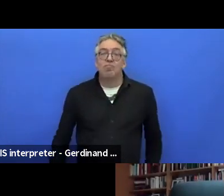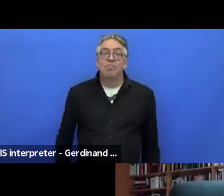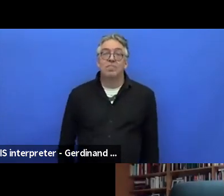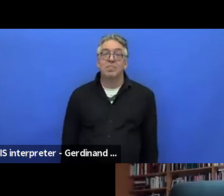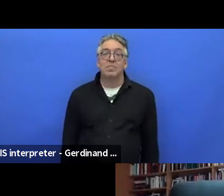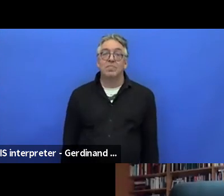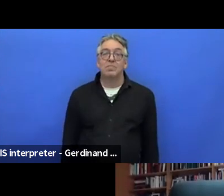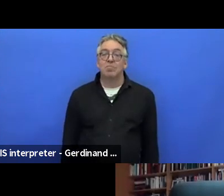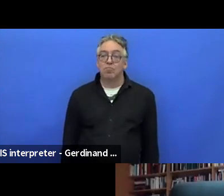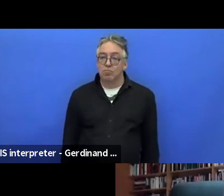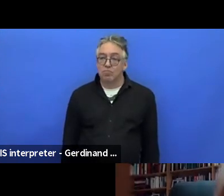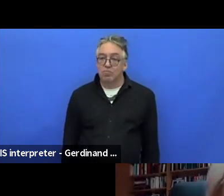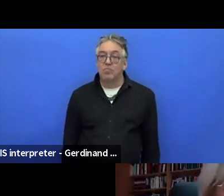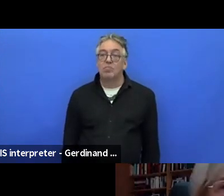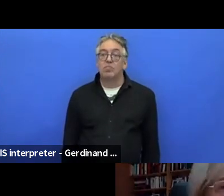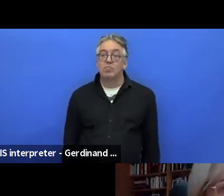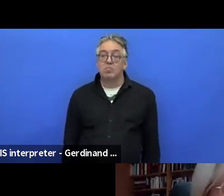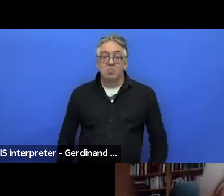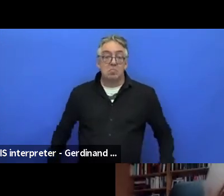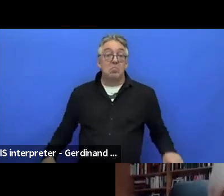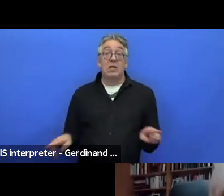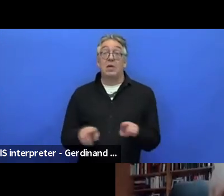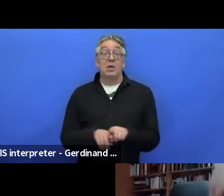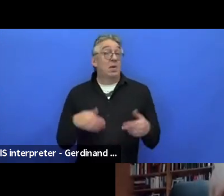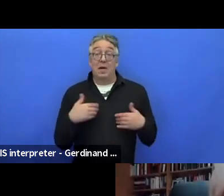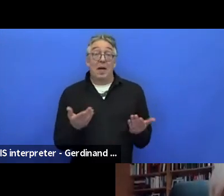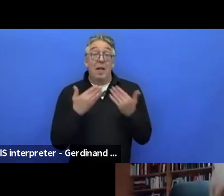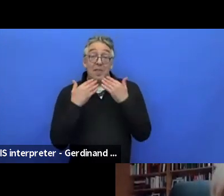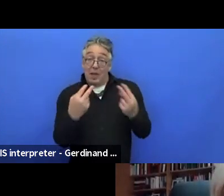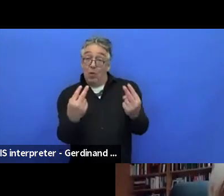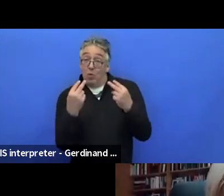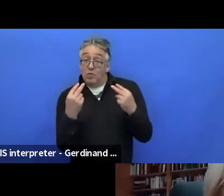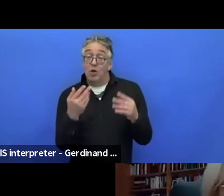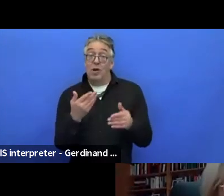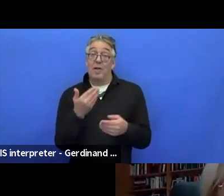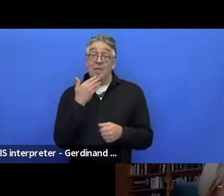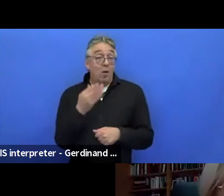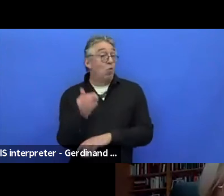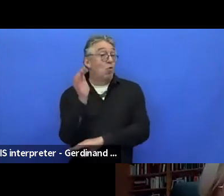Thank you for being here and for listening to what we had to say and we look forward